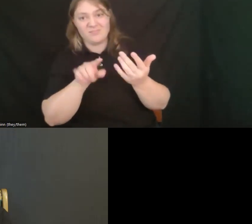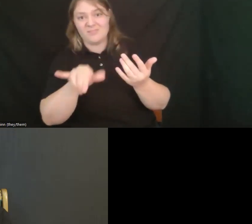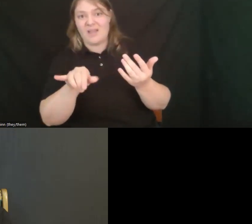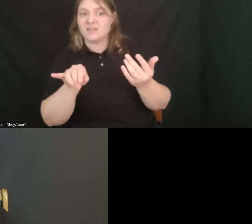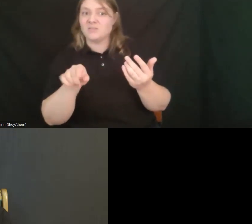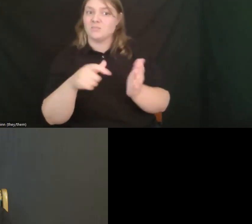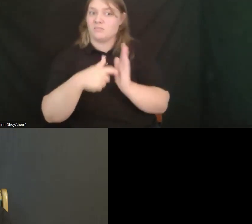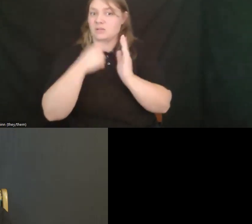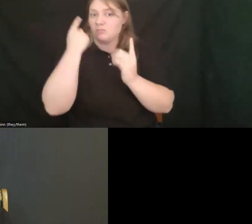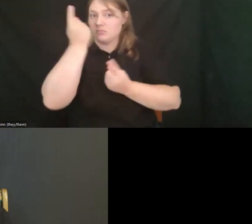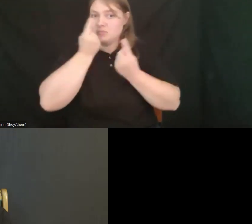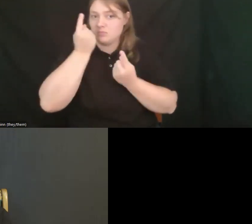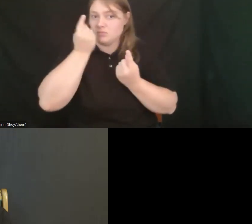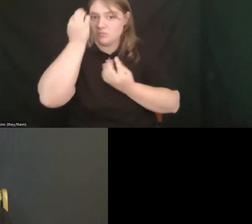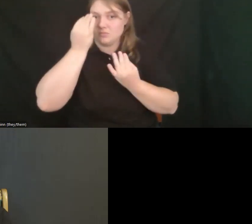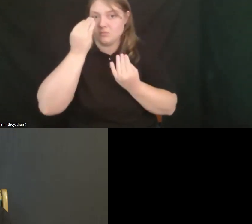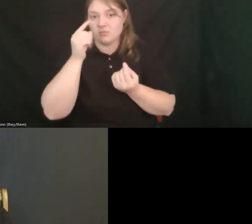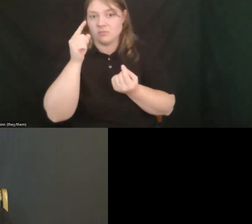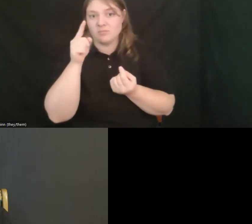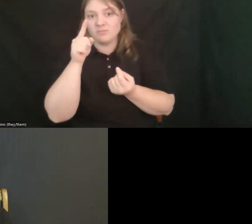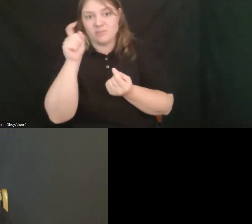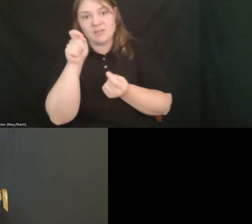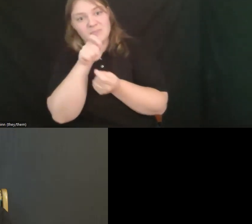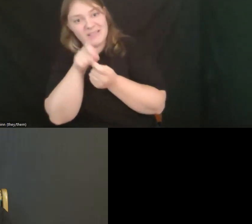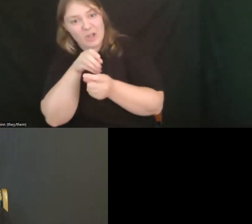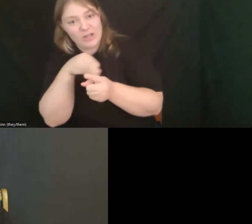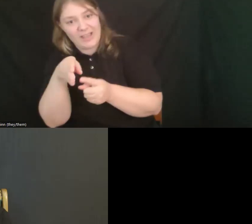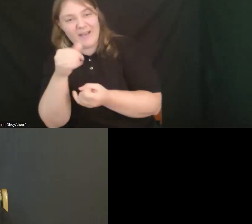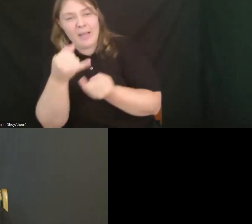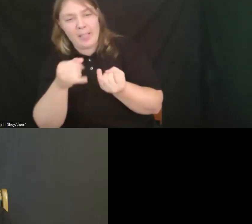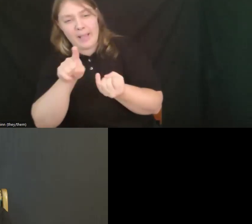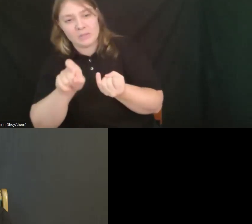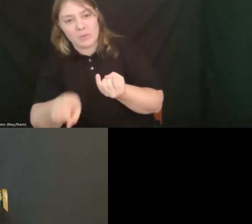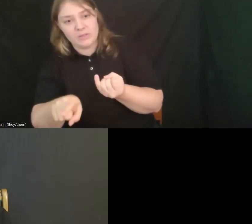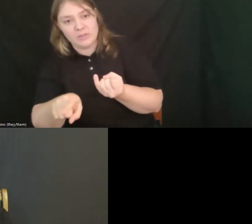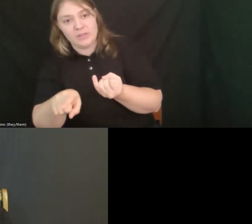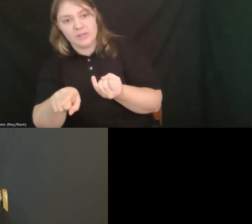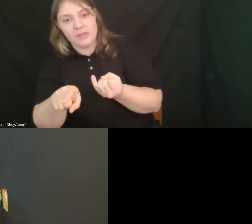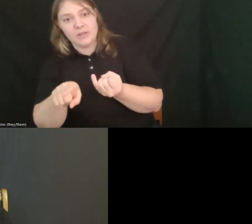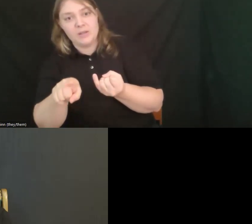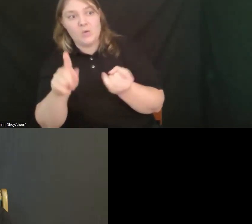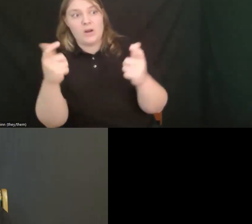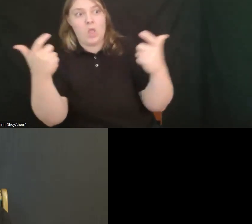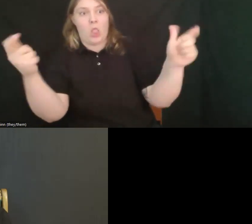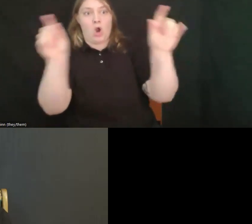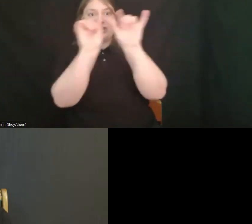about because particularly and I'm coming to this last question when we work in large systems as we